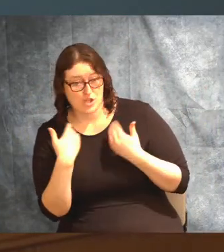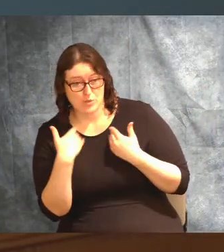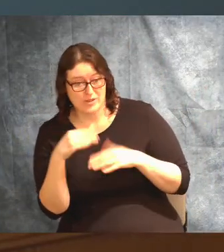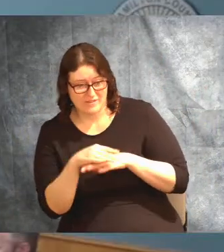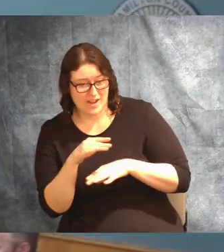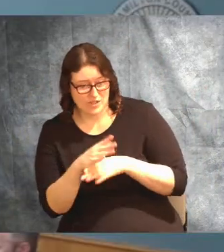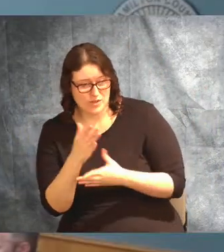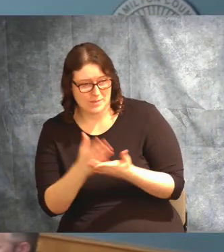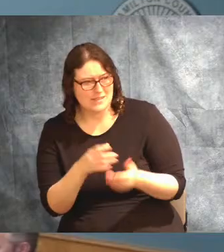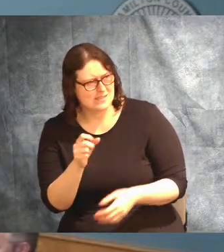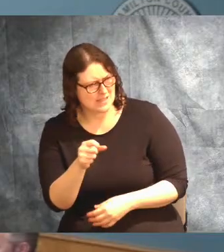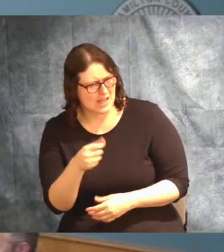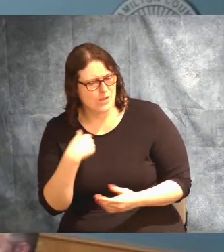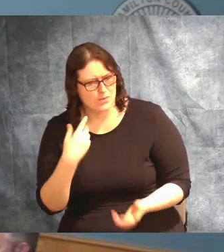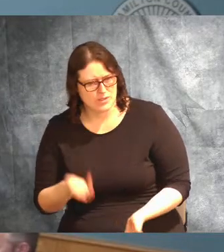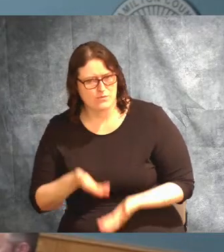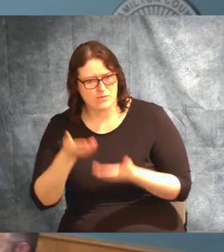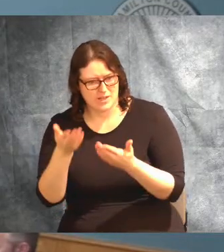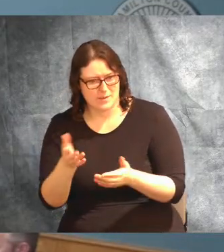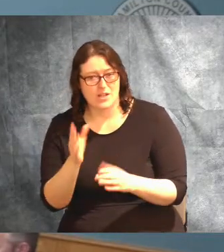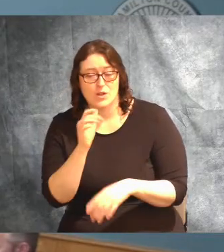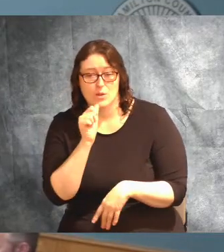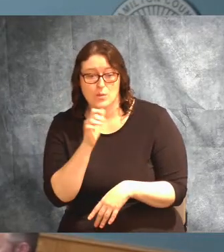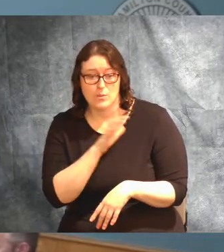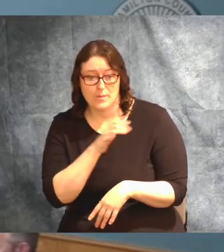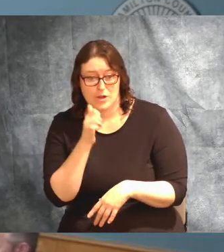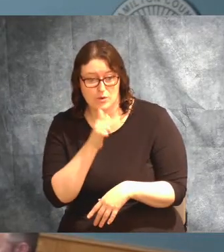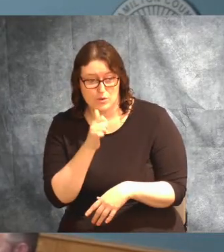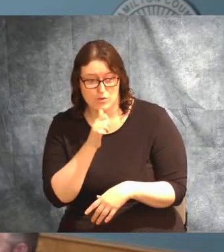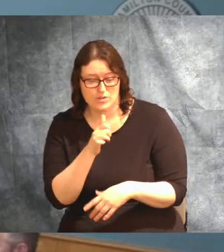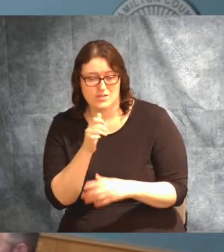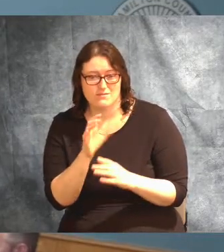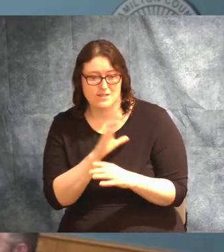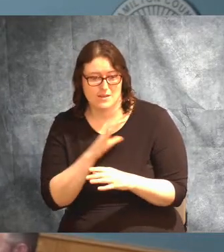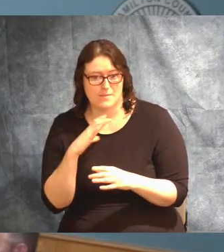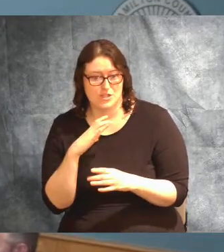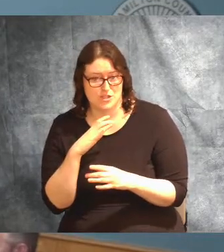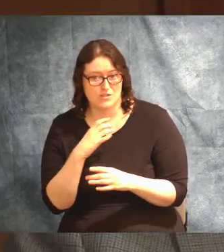was a recommendation from the Commission on Women and Girls a couple years ago to do just that too.